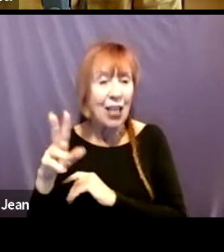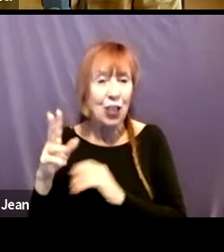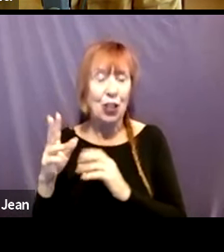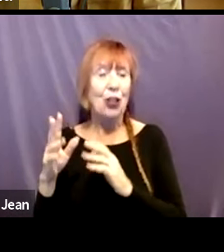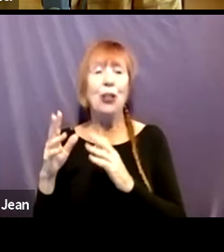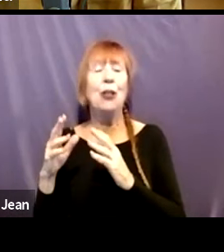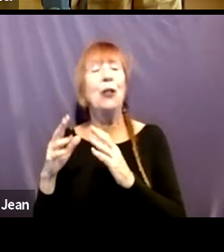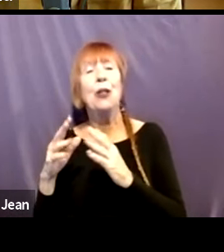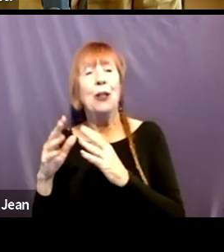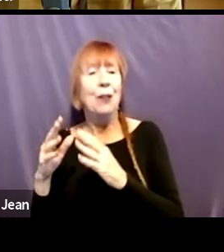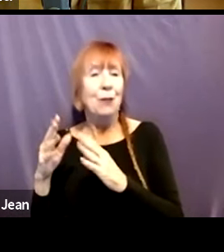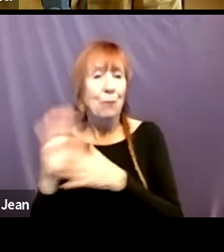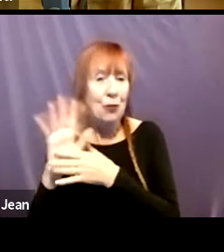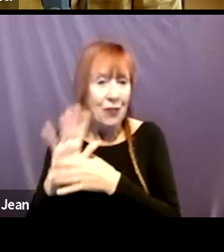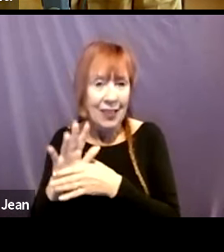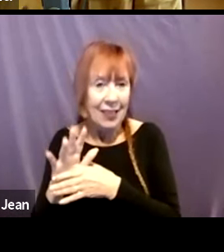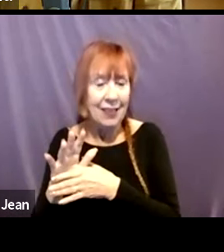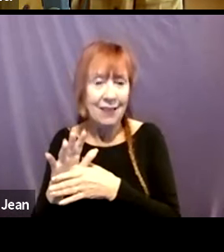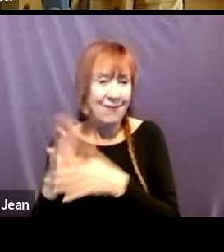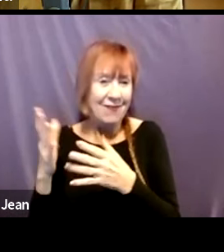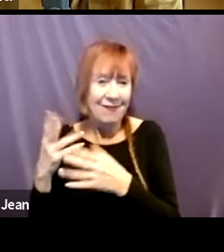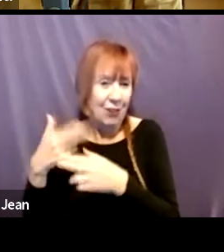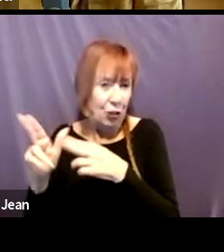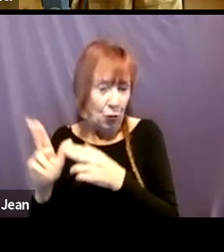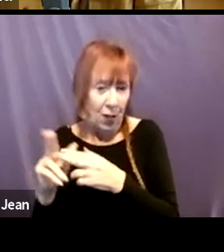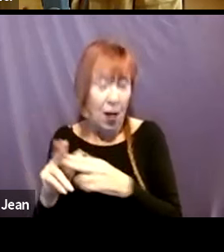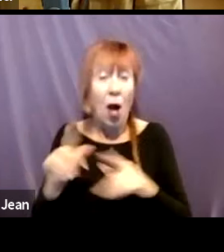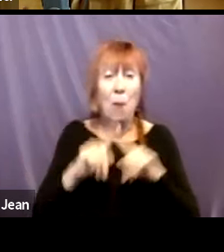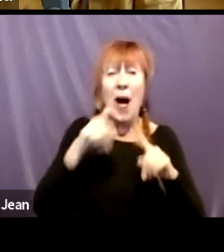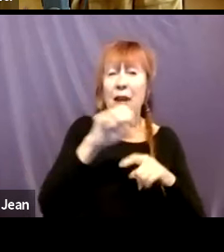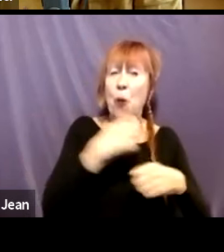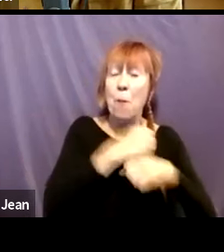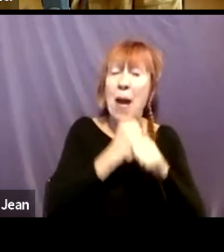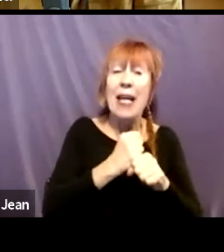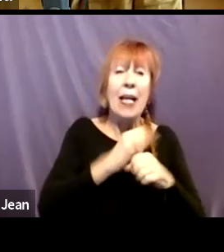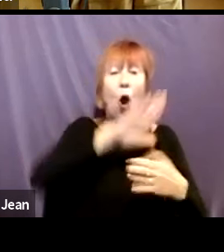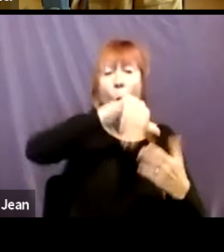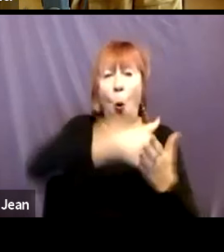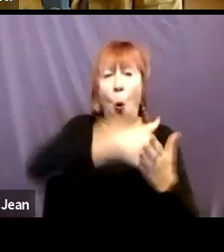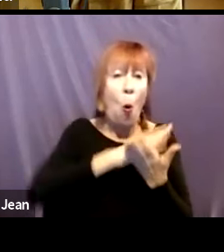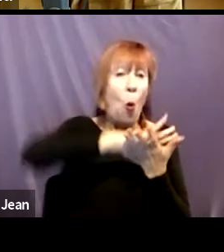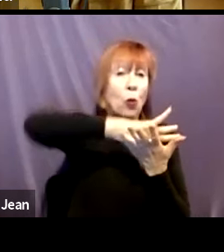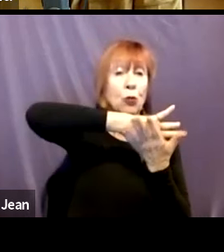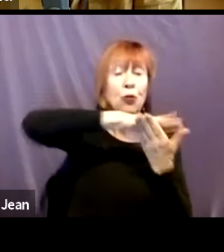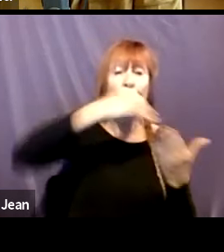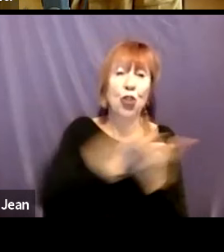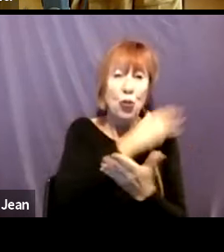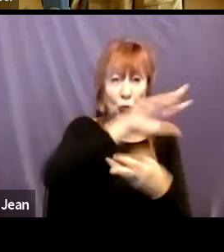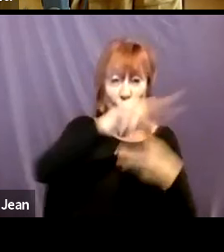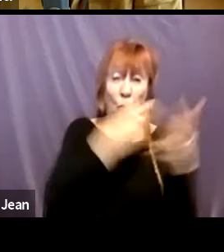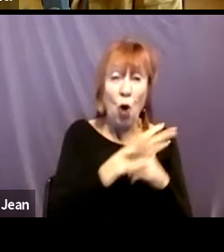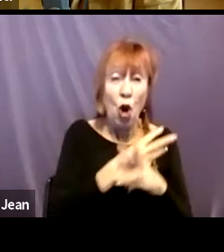like avatar, you may wanna bring in stuff. But a lot of times, the director will kind of do that stuff too,